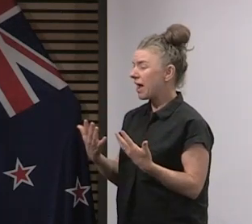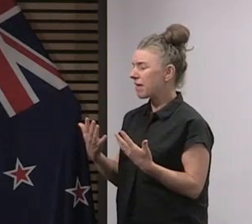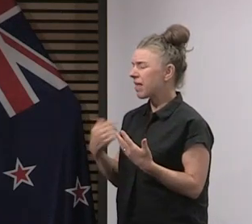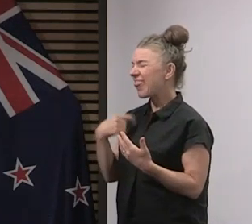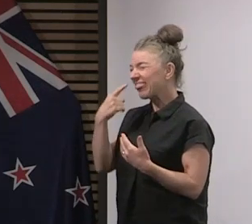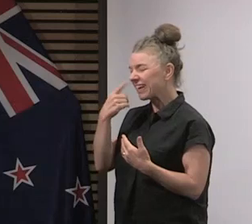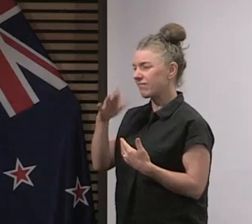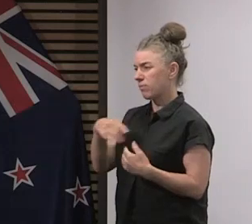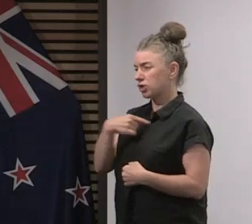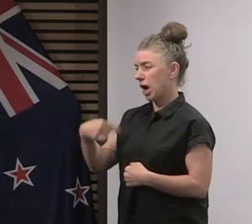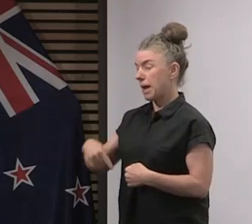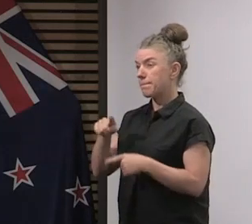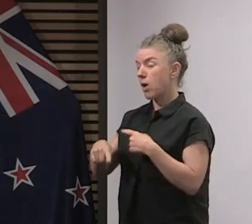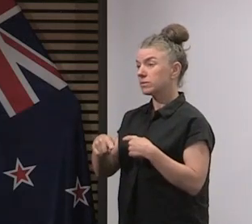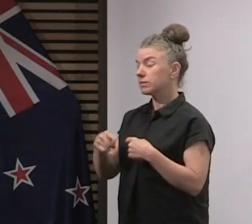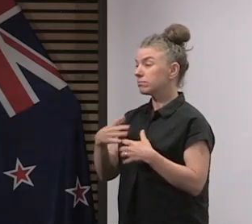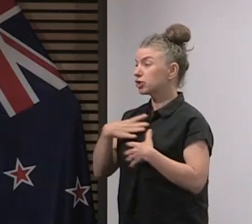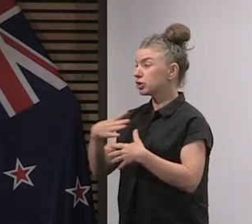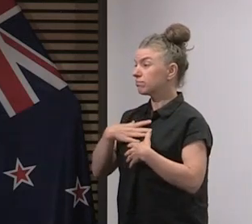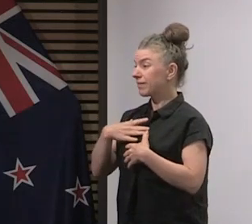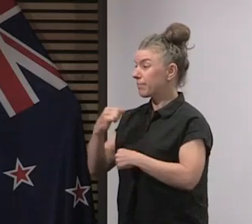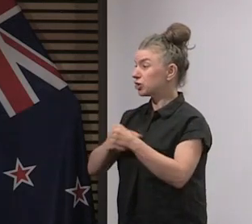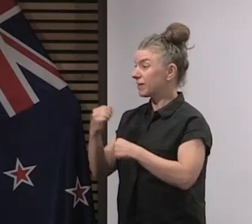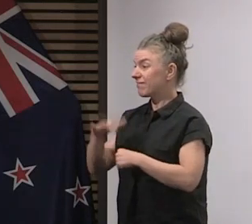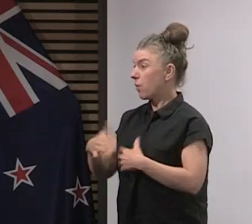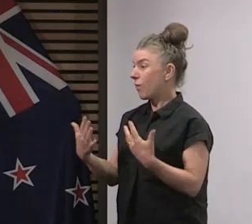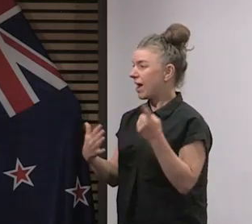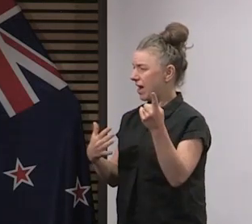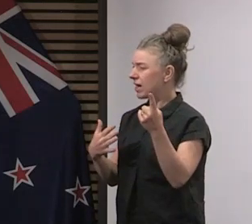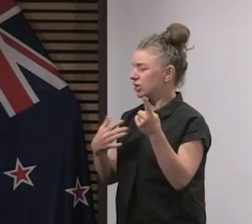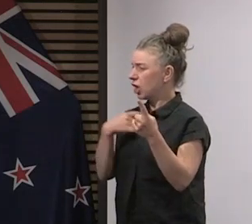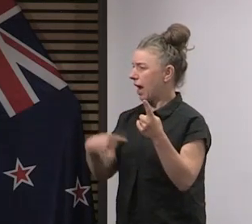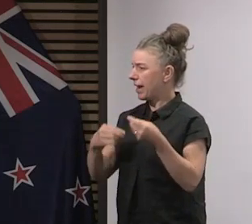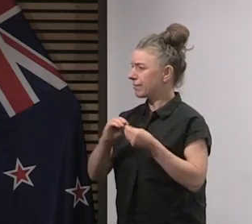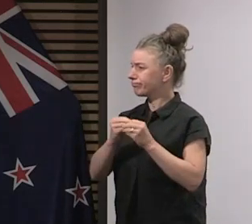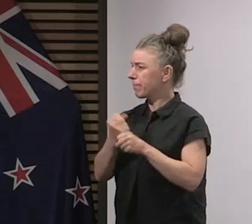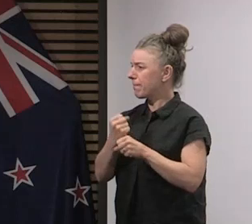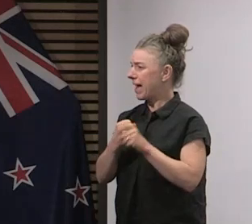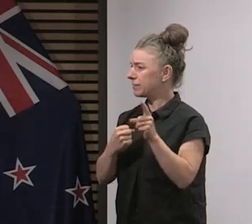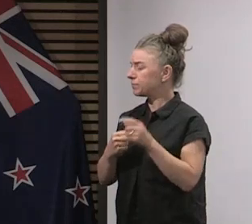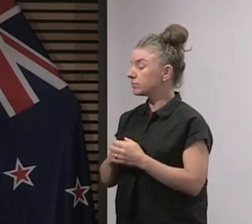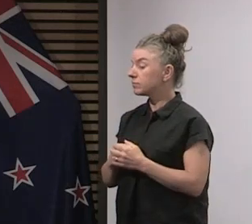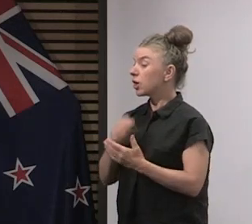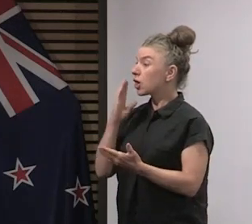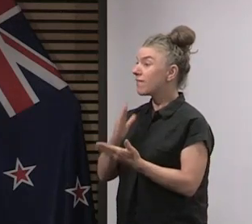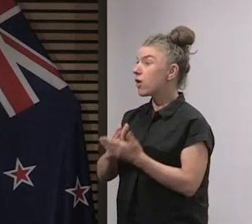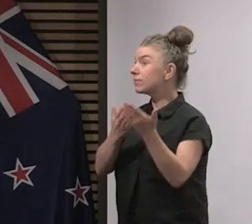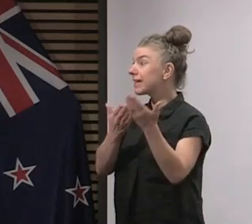Do you mean ventilators for use in intensive care? I don't know exactly where they are sourced